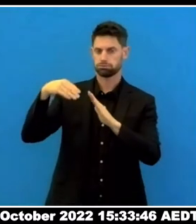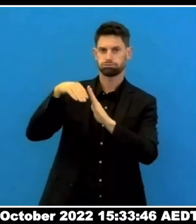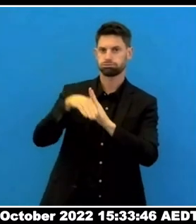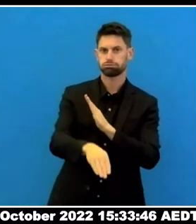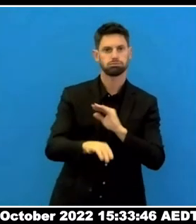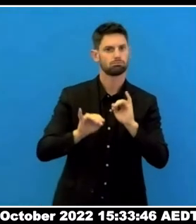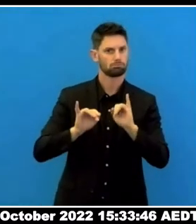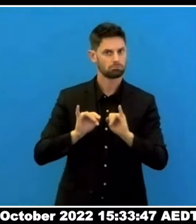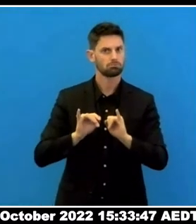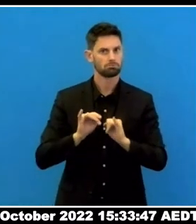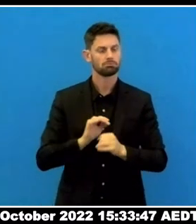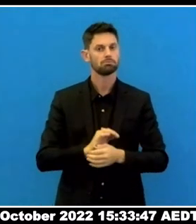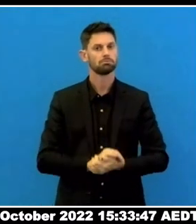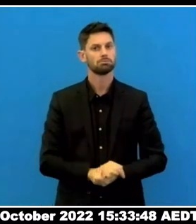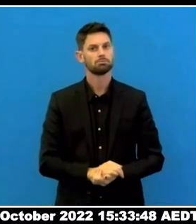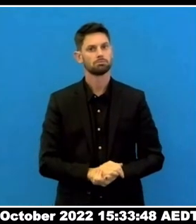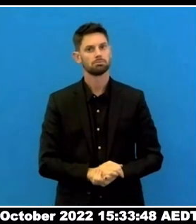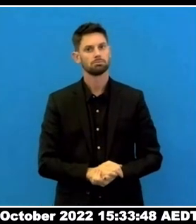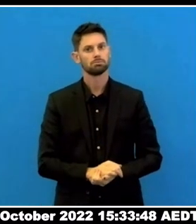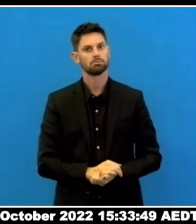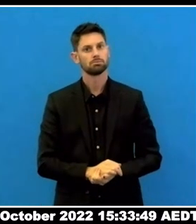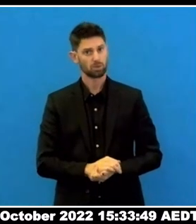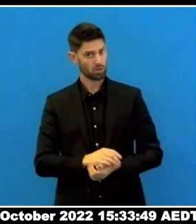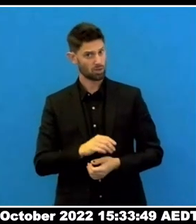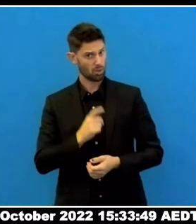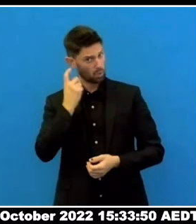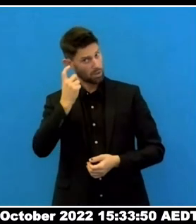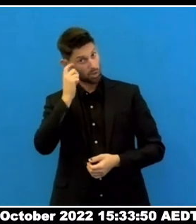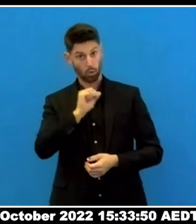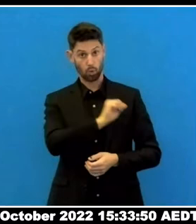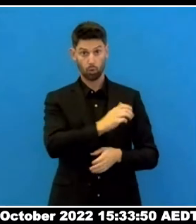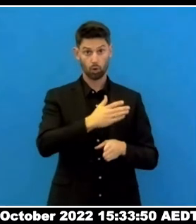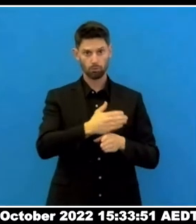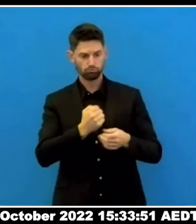And in your work with young people at school,